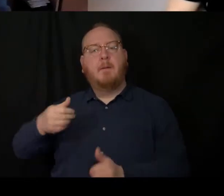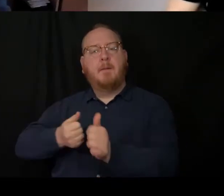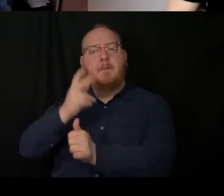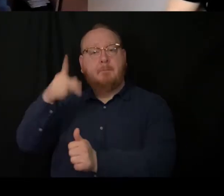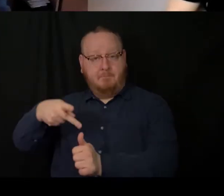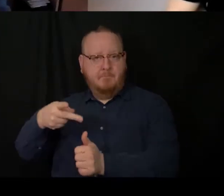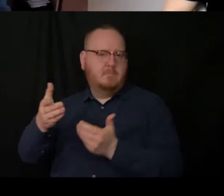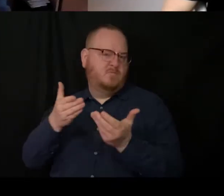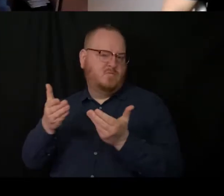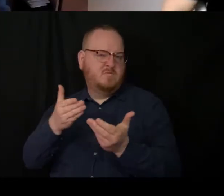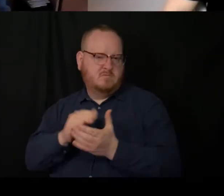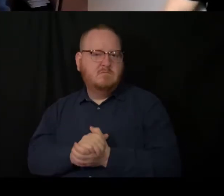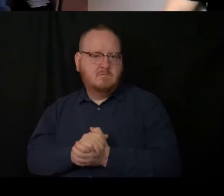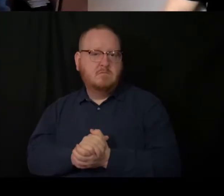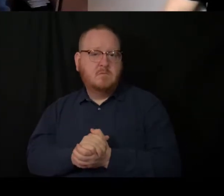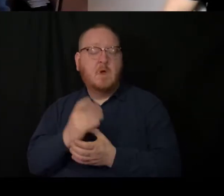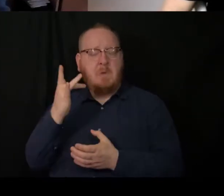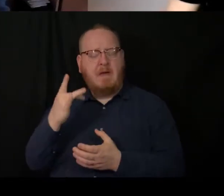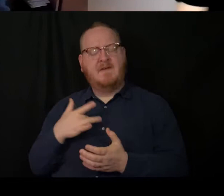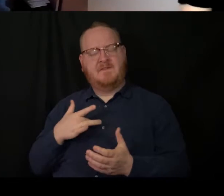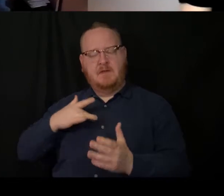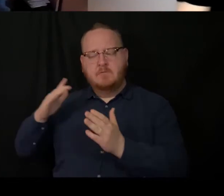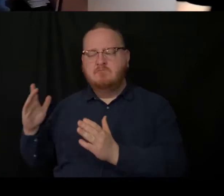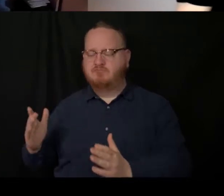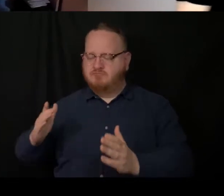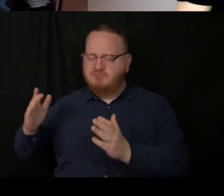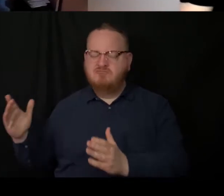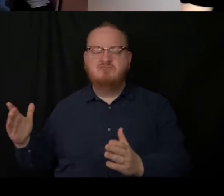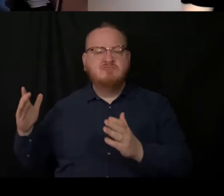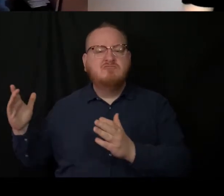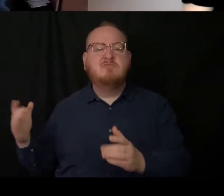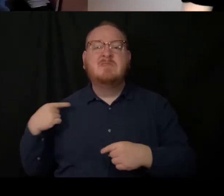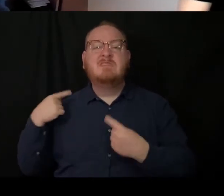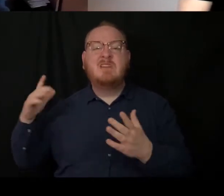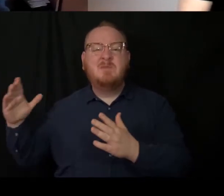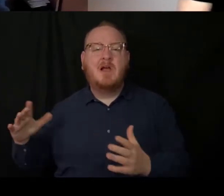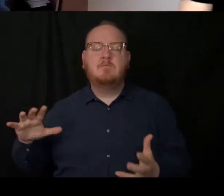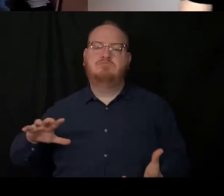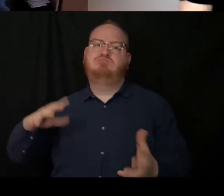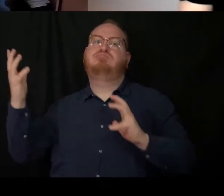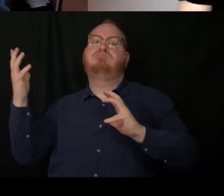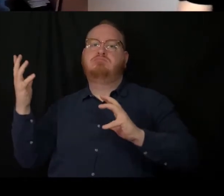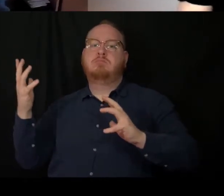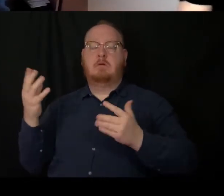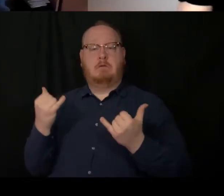as planned. And so I think it's really important that we take a look at what is available for